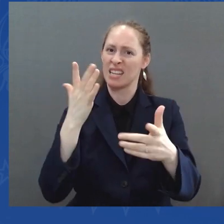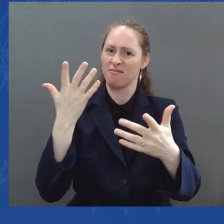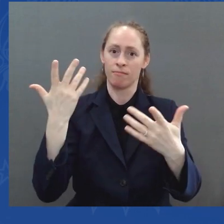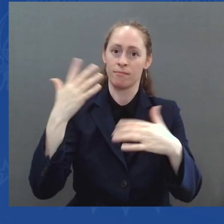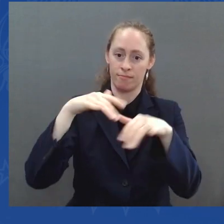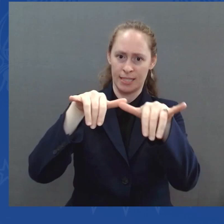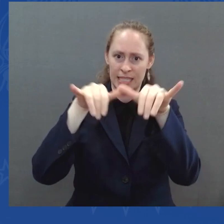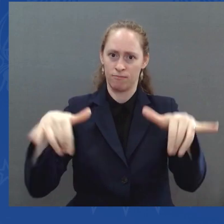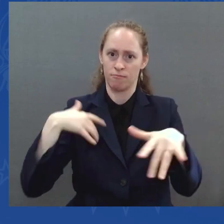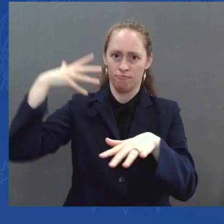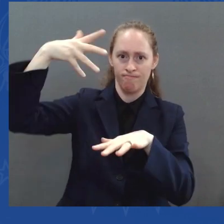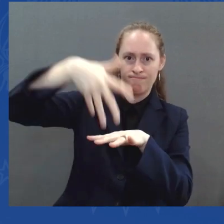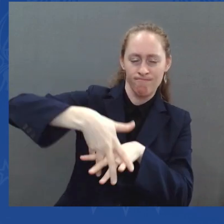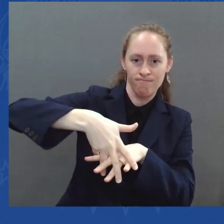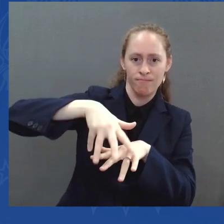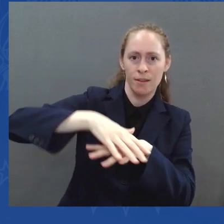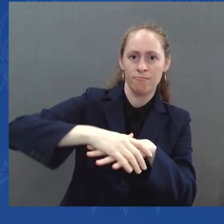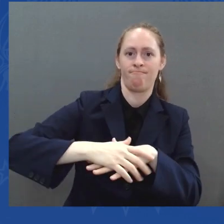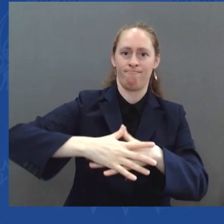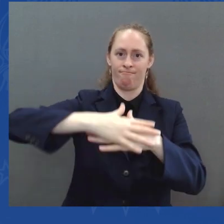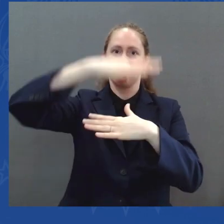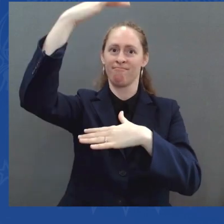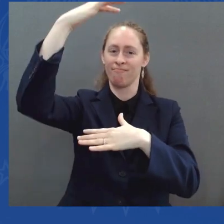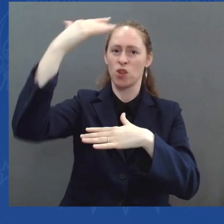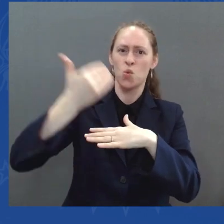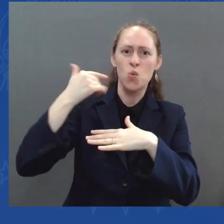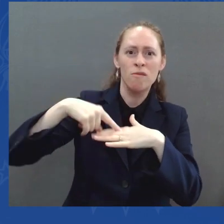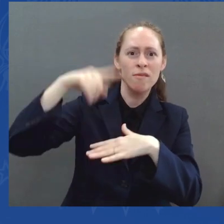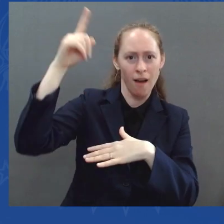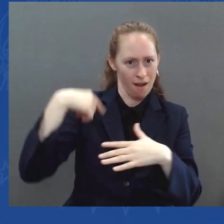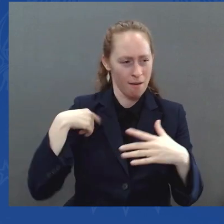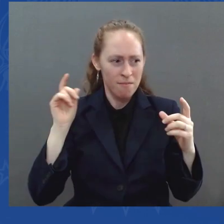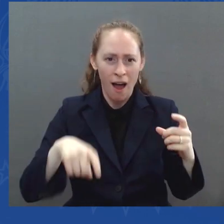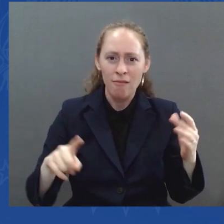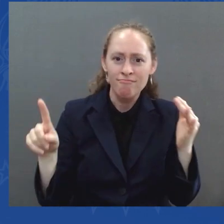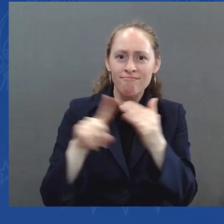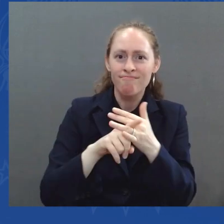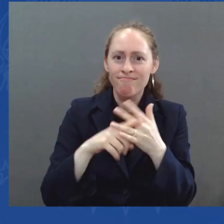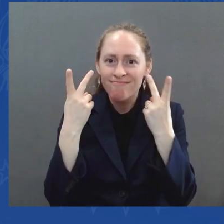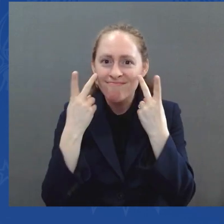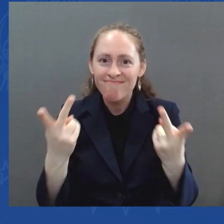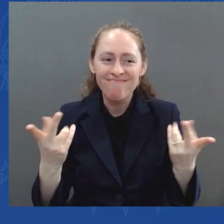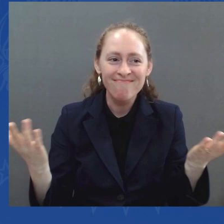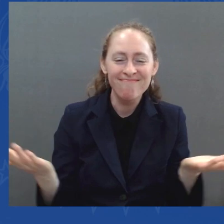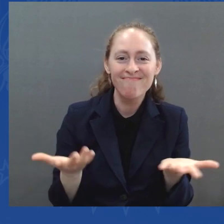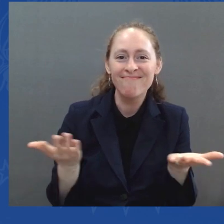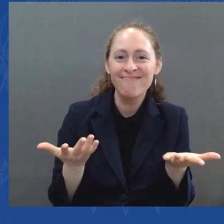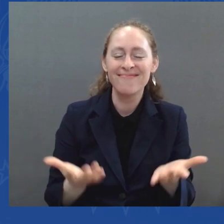I think it's been well documented just how difficult it was to pass the ACA. There --